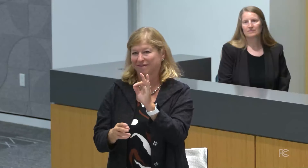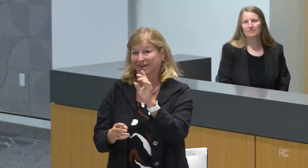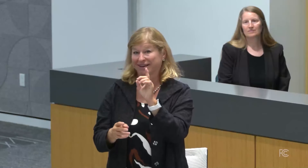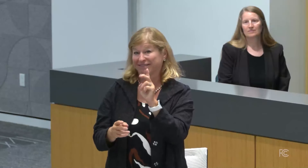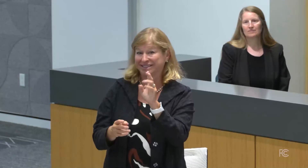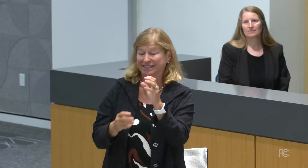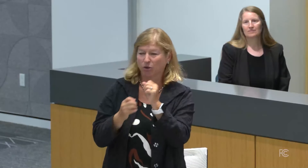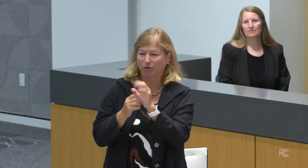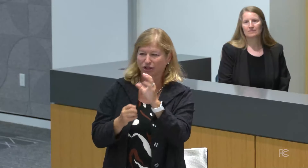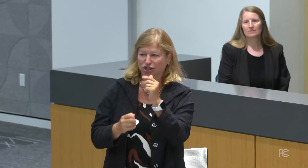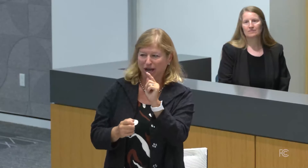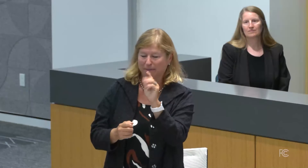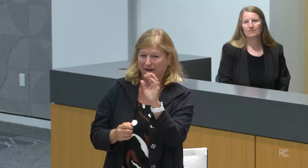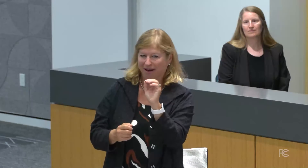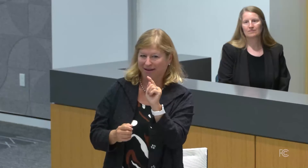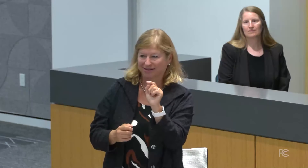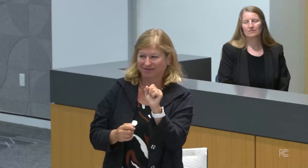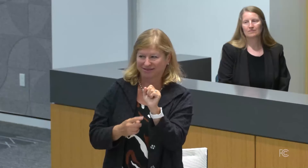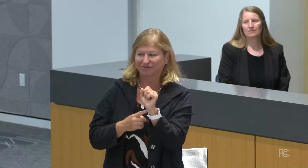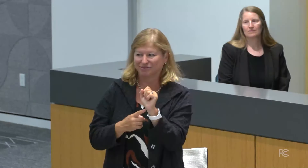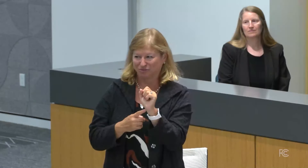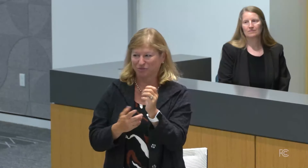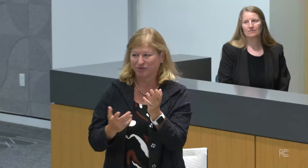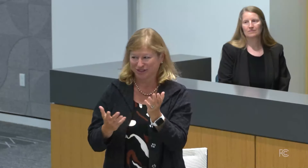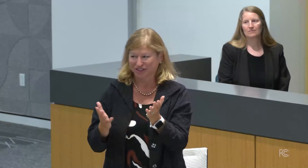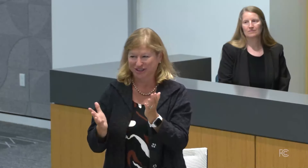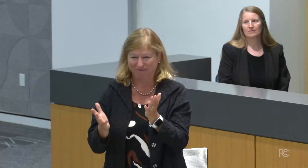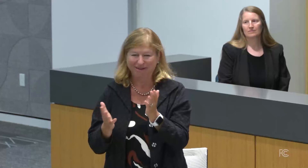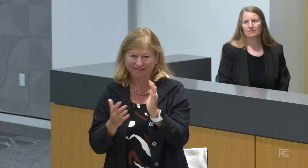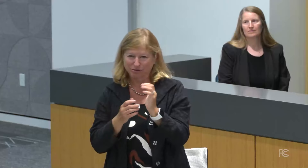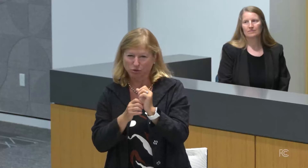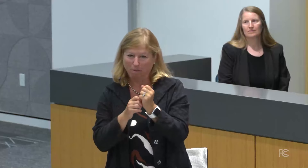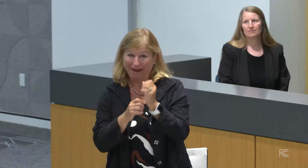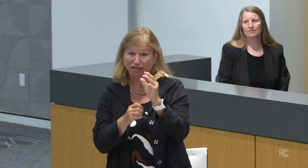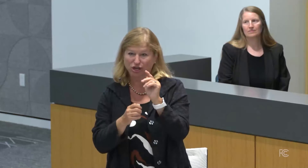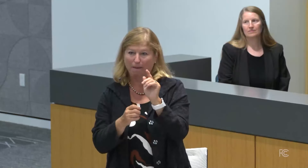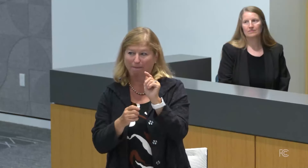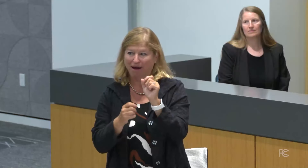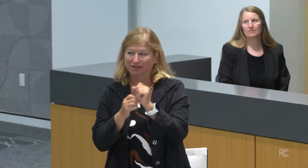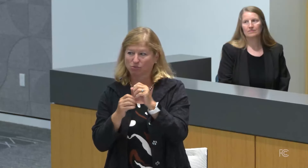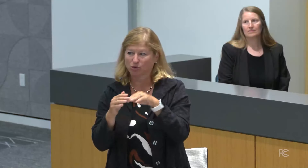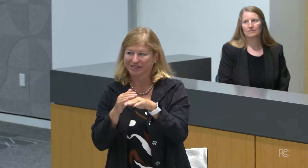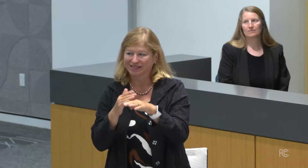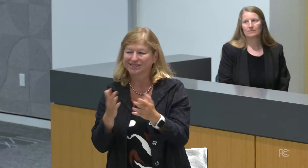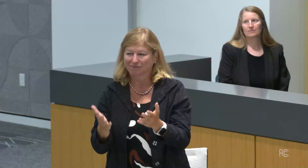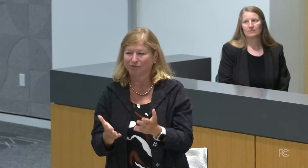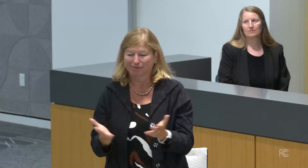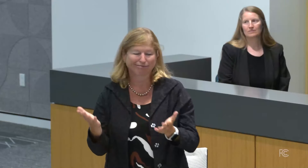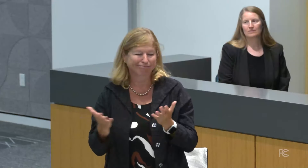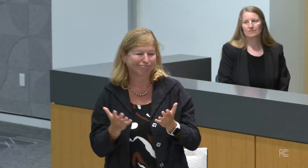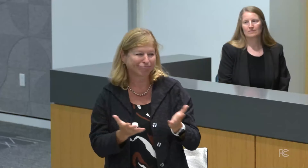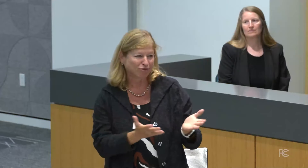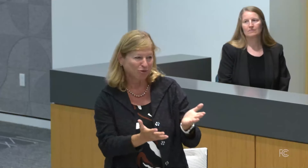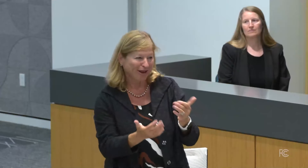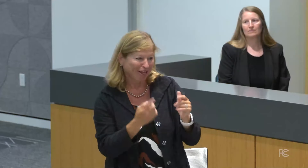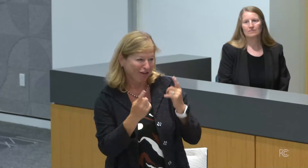CHATBOTS. WE HAVE CHATBOTS HERE IN THE 21ST CENTURY. HOW DOES THAT FUNCTION INTEGRATE WITH DVC?